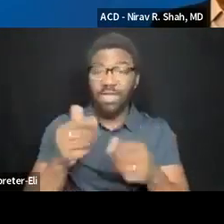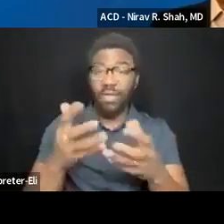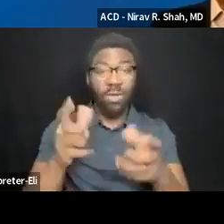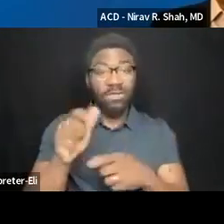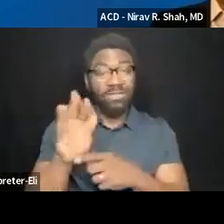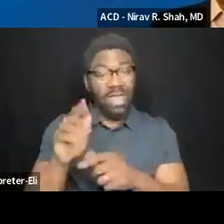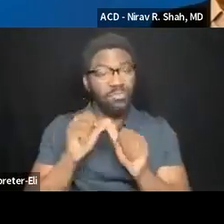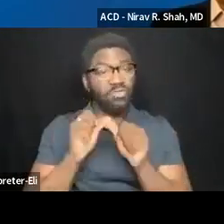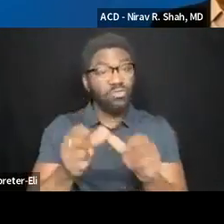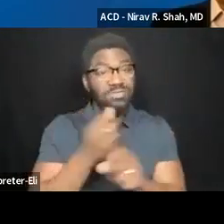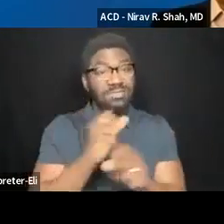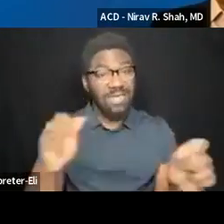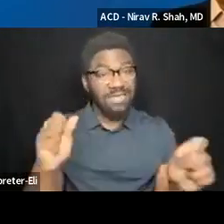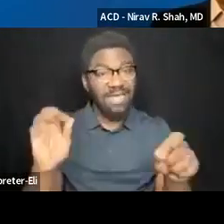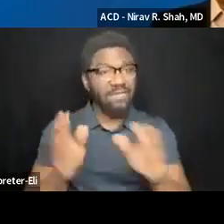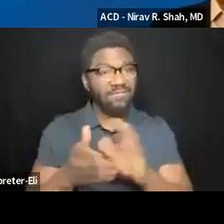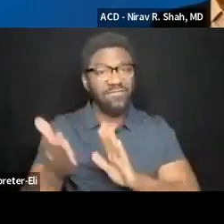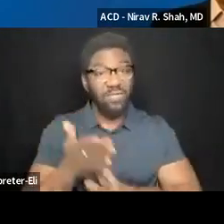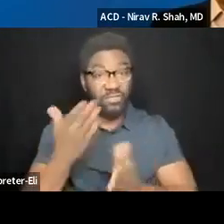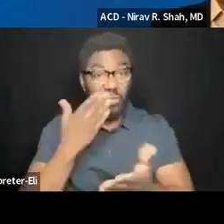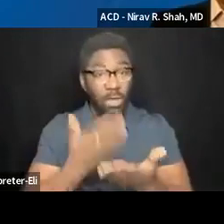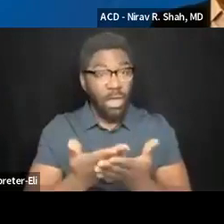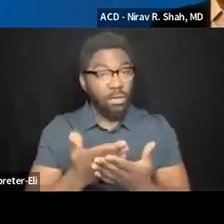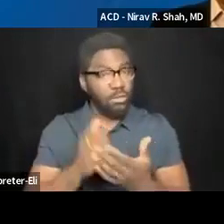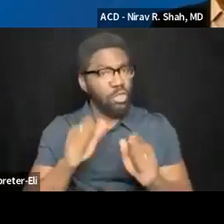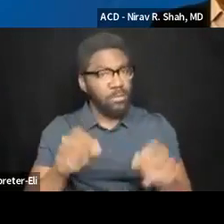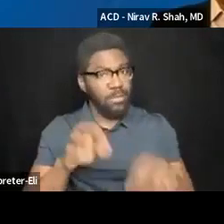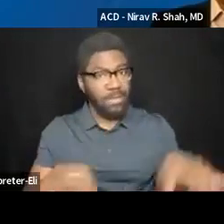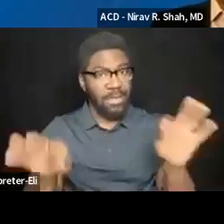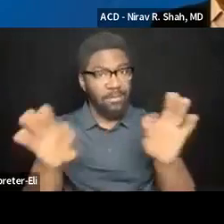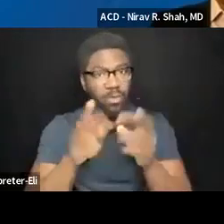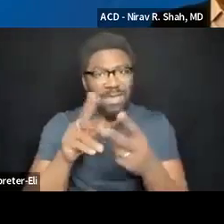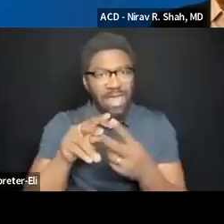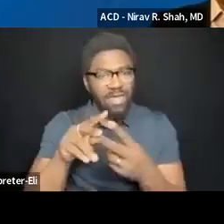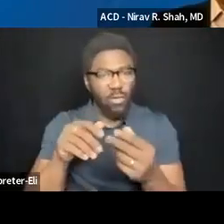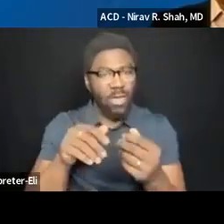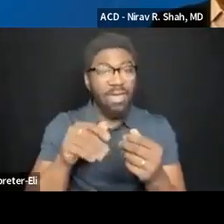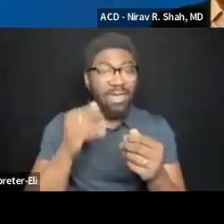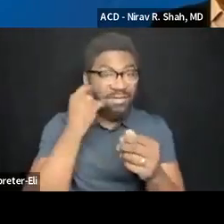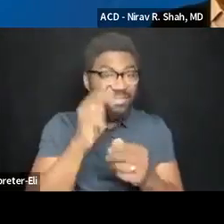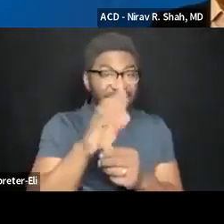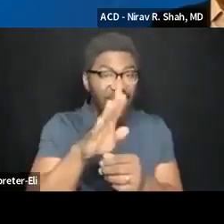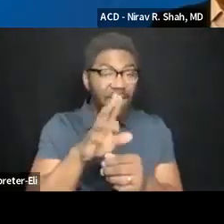And it could be just as important, either way, if it's a lab doing epidemiology, not clinical work,